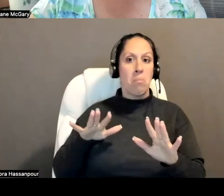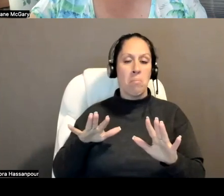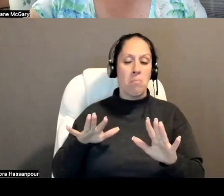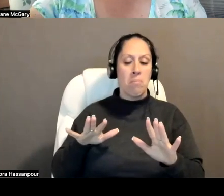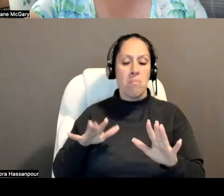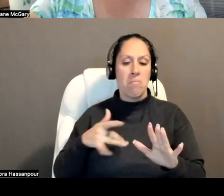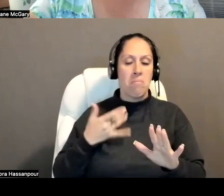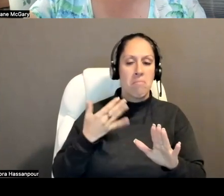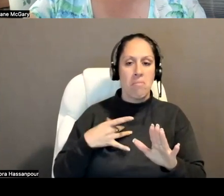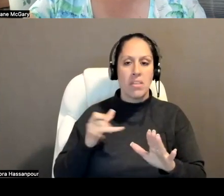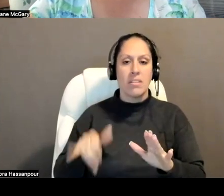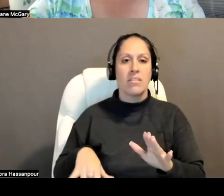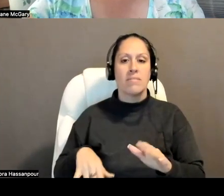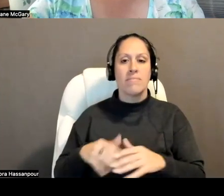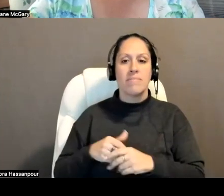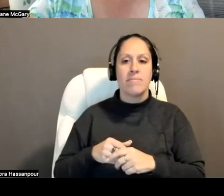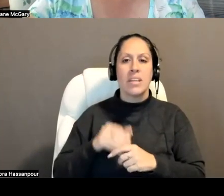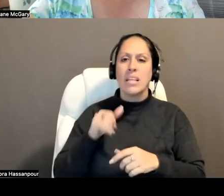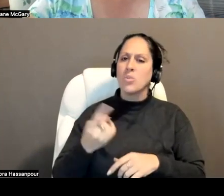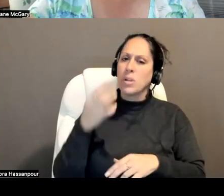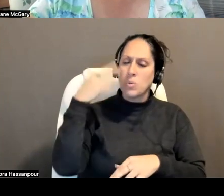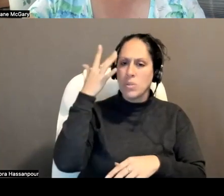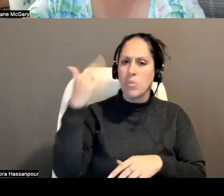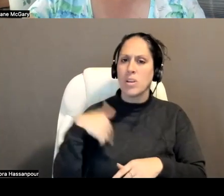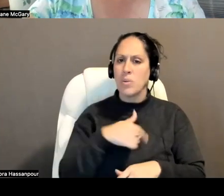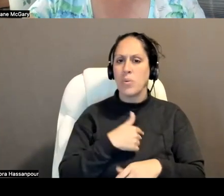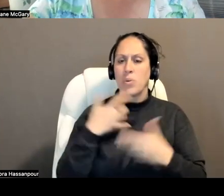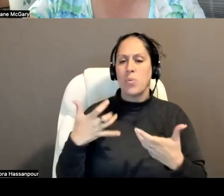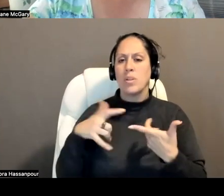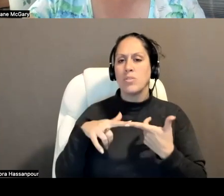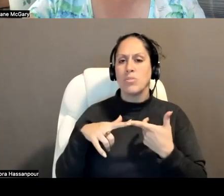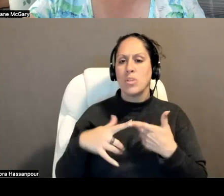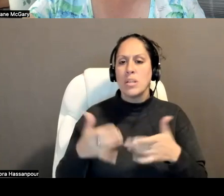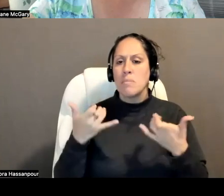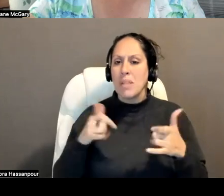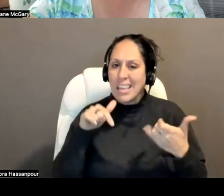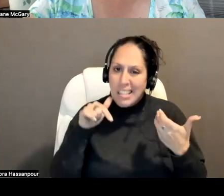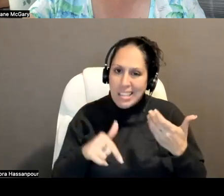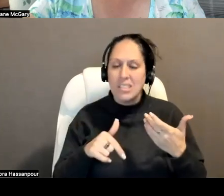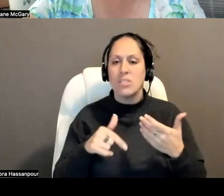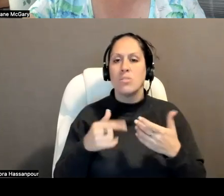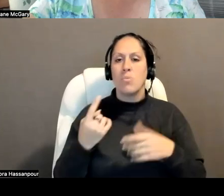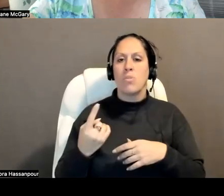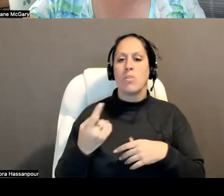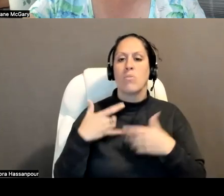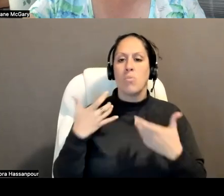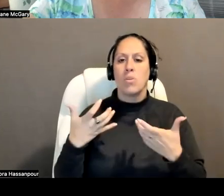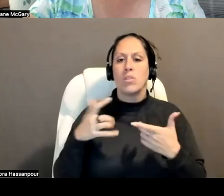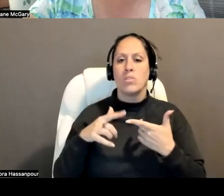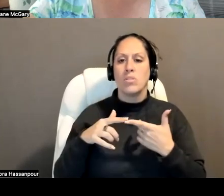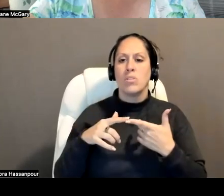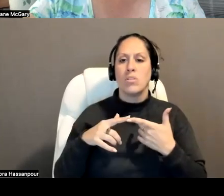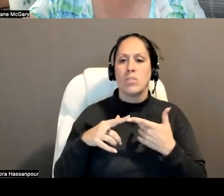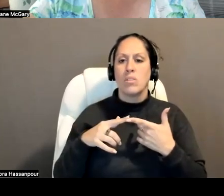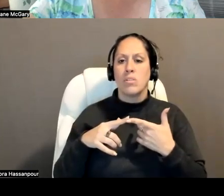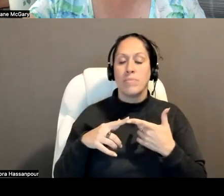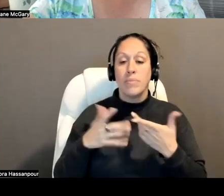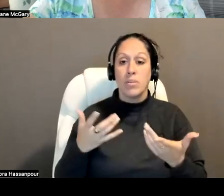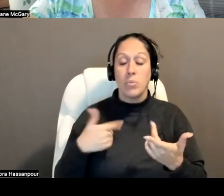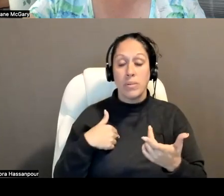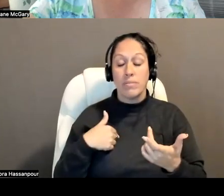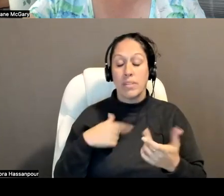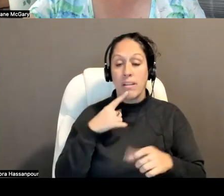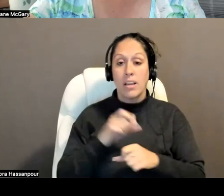We wanted to play this piece. And we wanted to-- um, well we've been actually performing